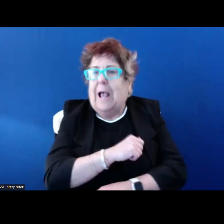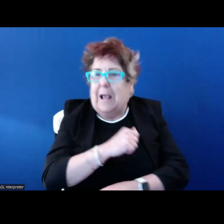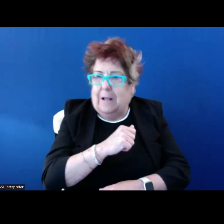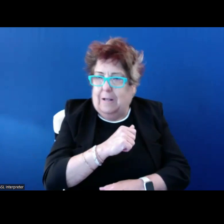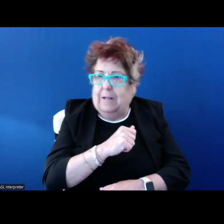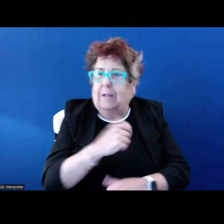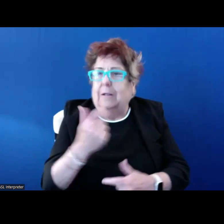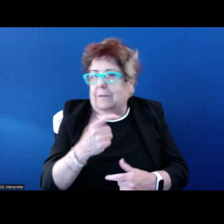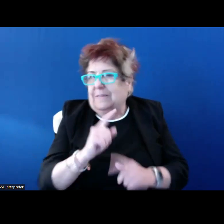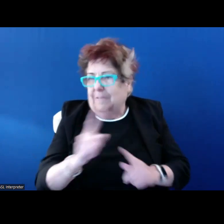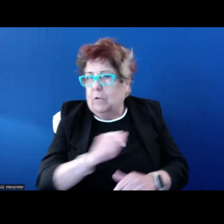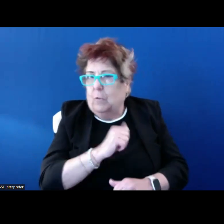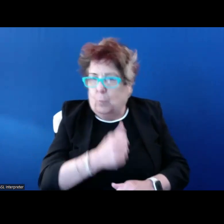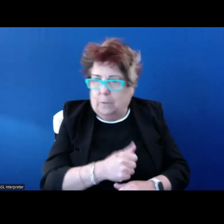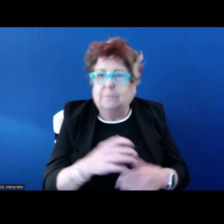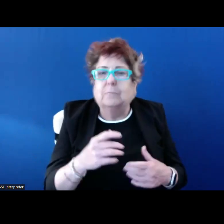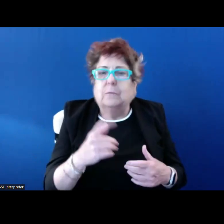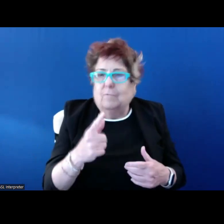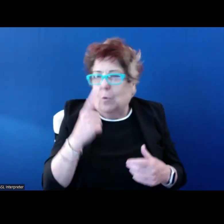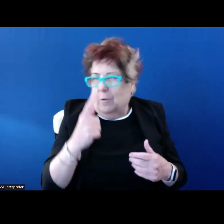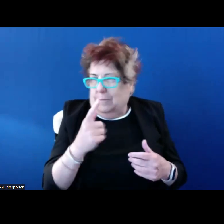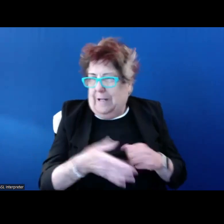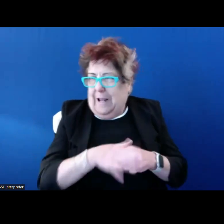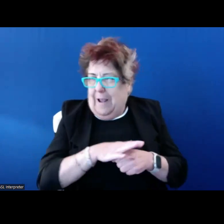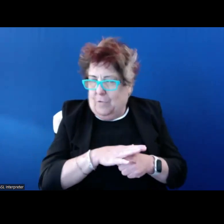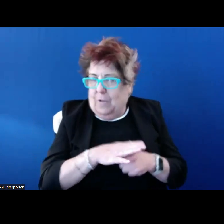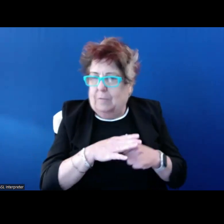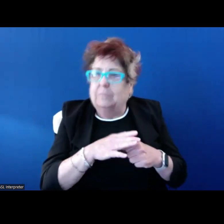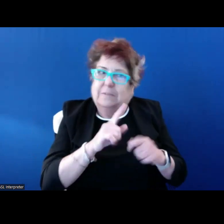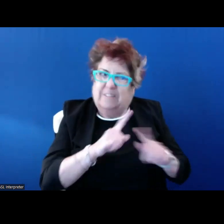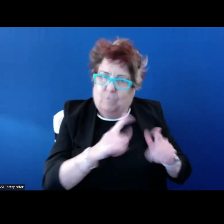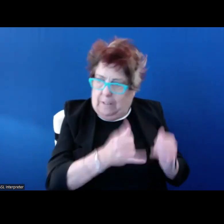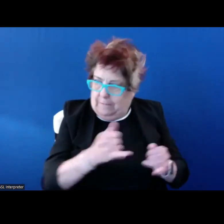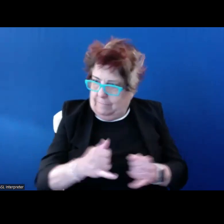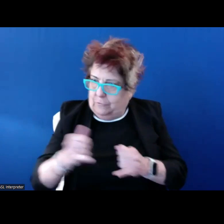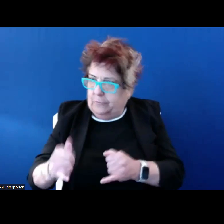of individuals who are experiencing or at risk of experiencing homelessness.